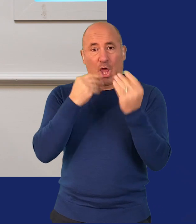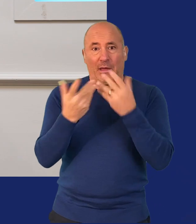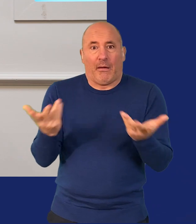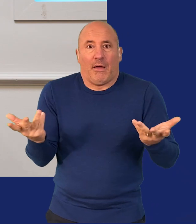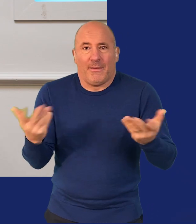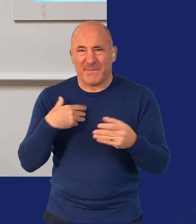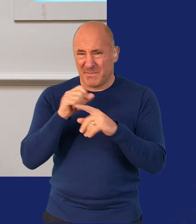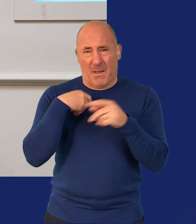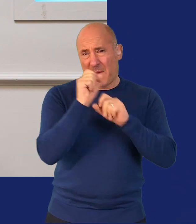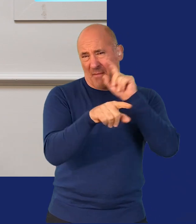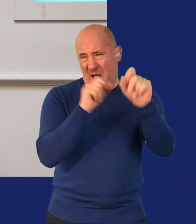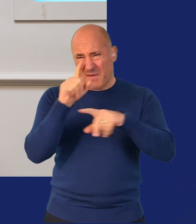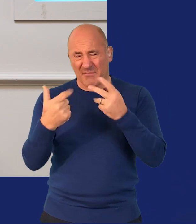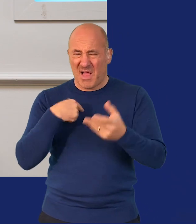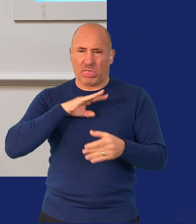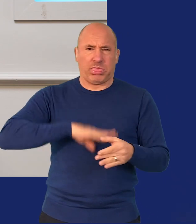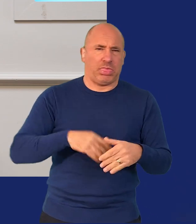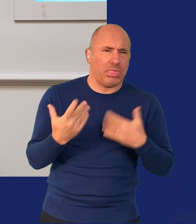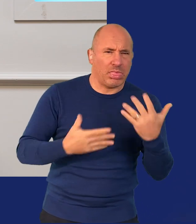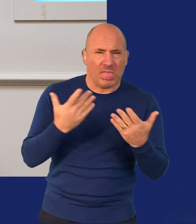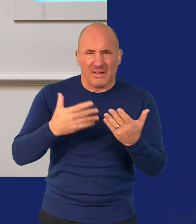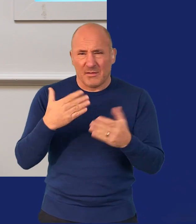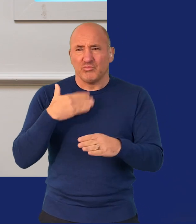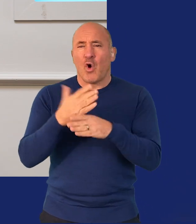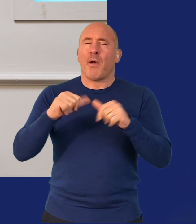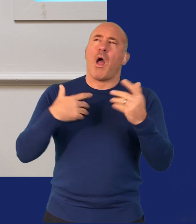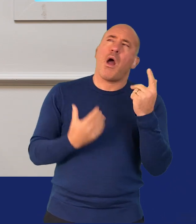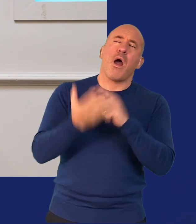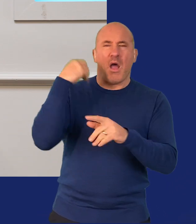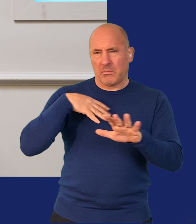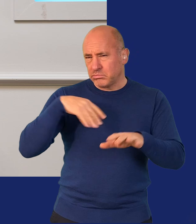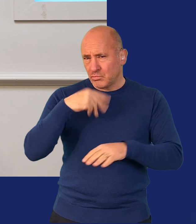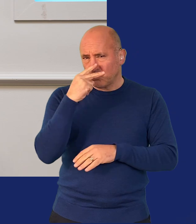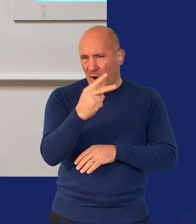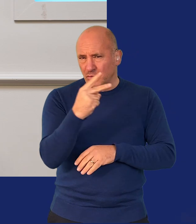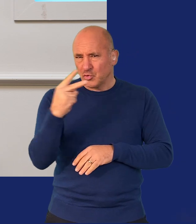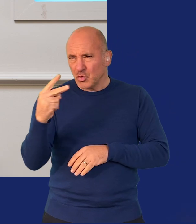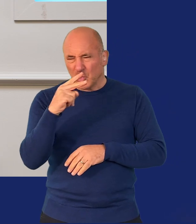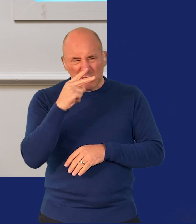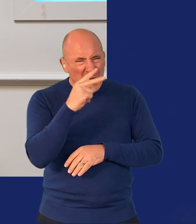end the job that I landed when I was 22, 23 was with a company that made online courses for universities. Okay.